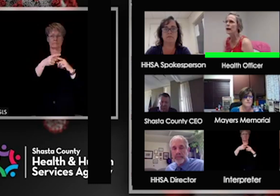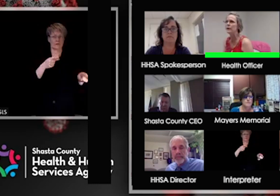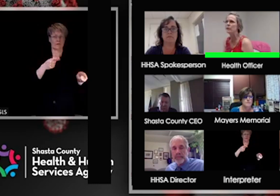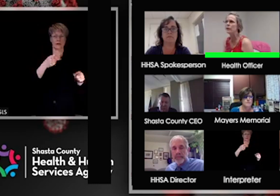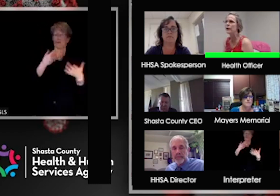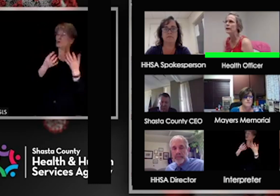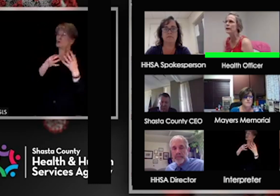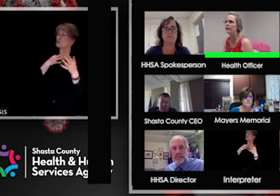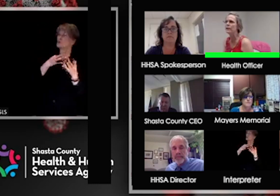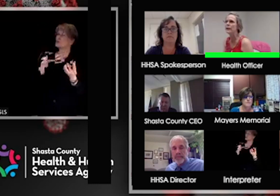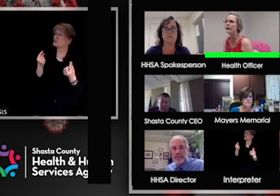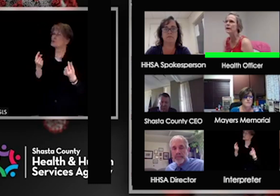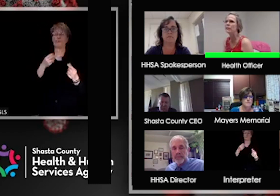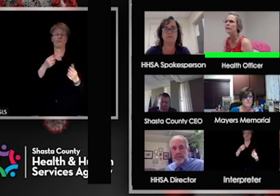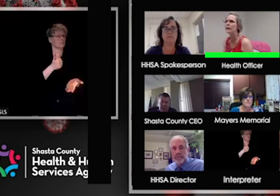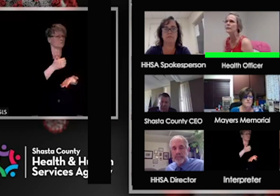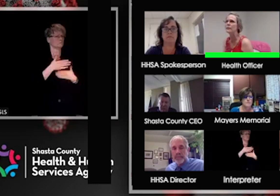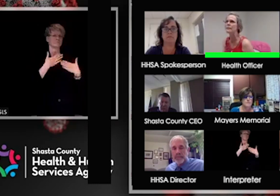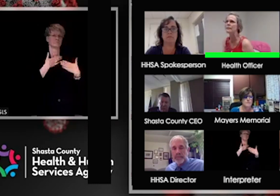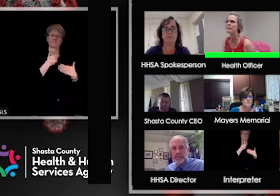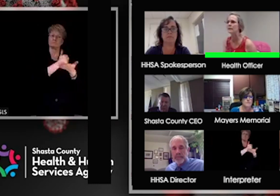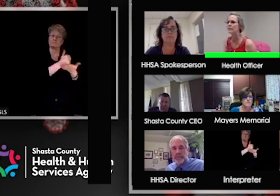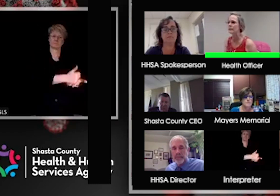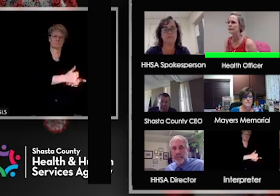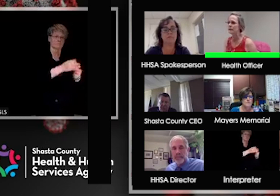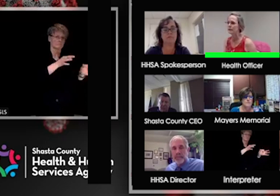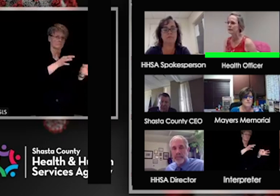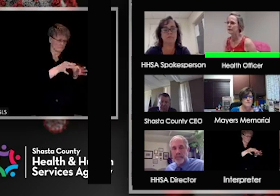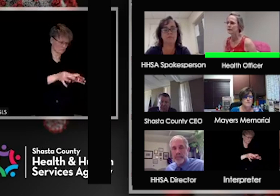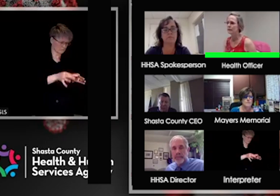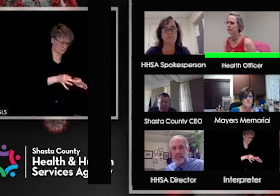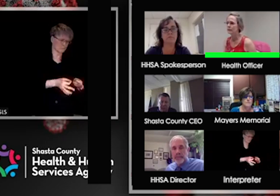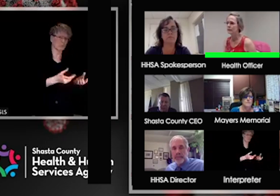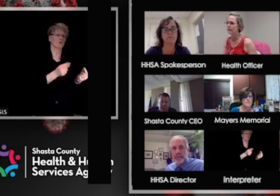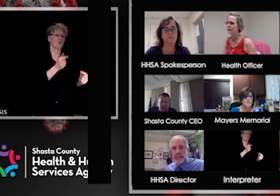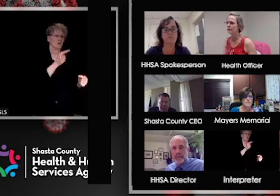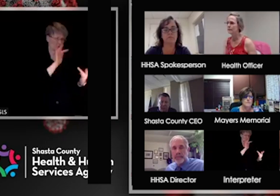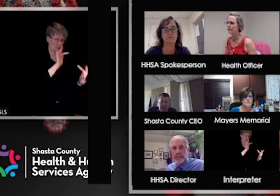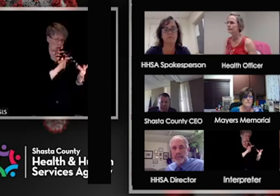to do that and have done that a number of times.